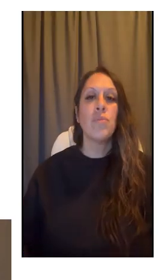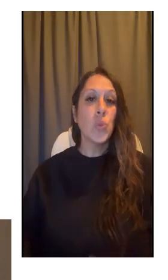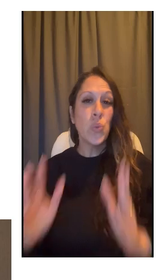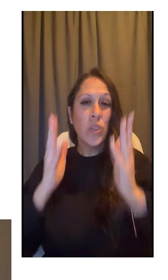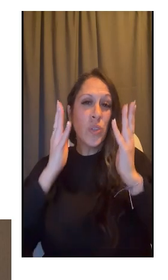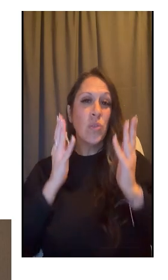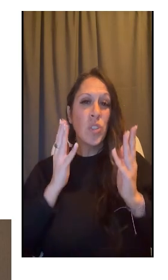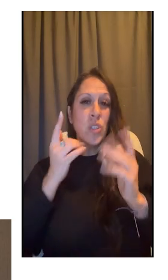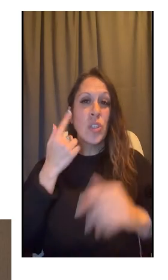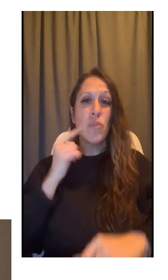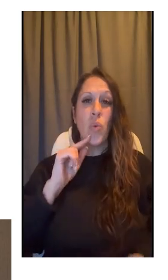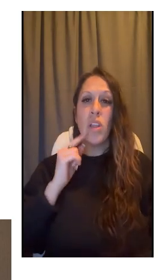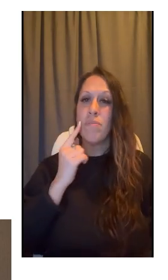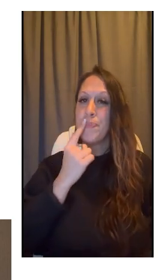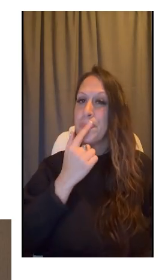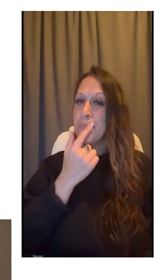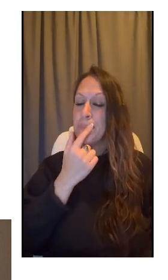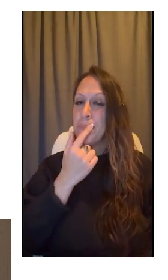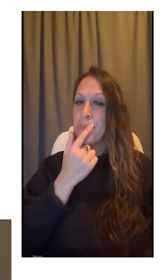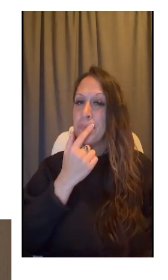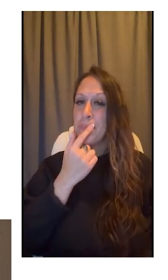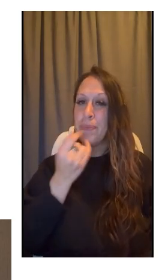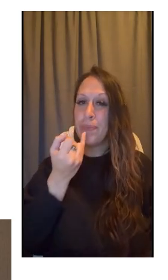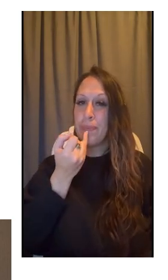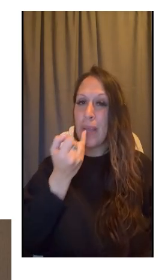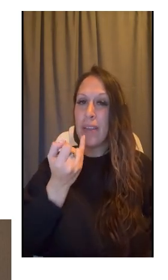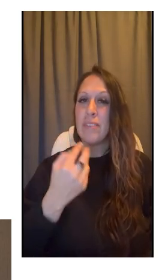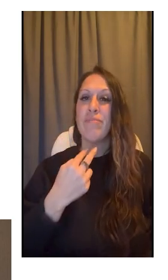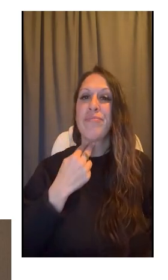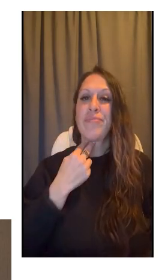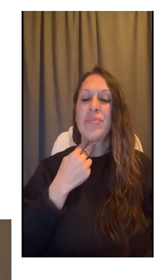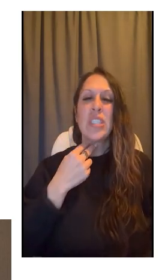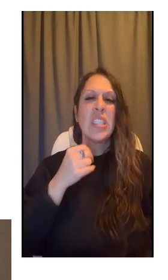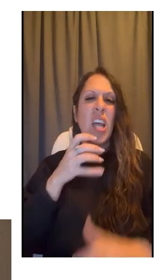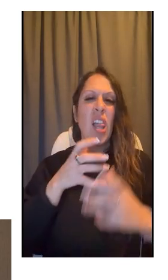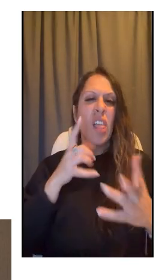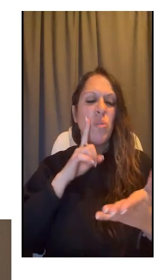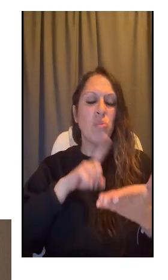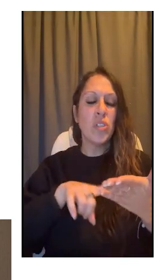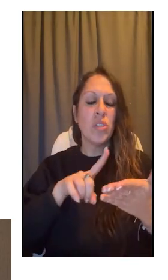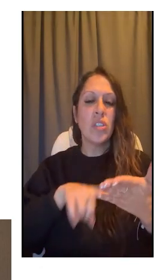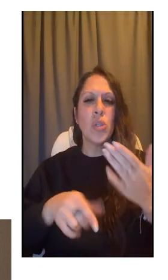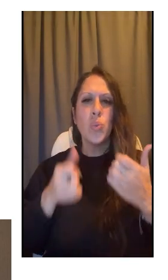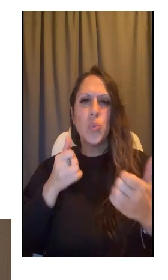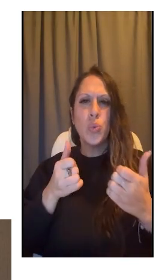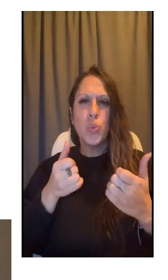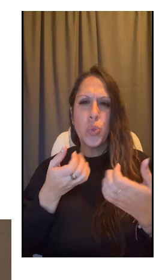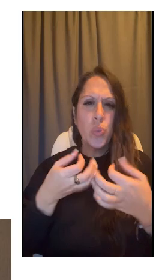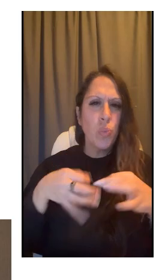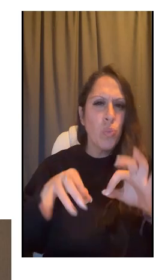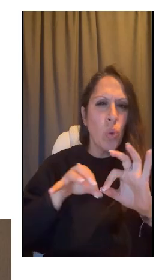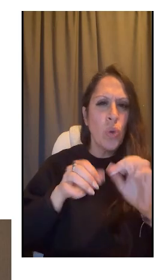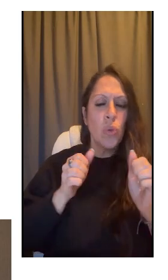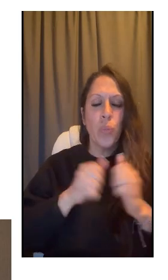Unfortunately for lip ties, we have very little research about which lip tie seem to matter for breastfeeding, we do know